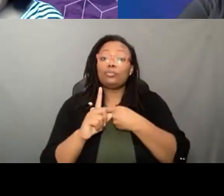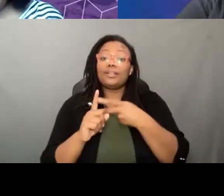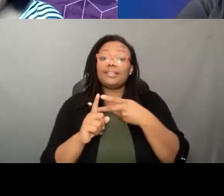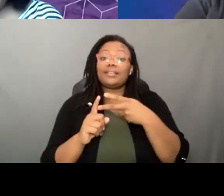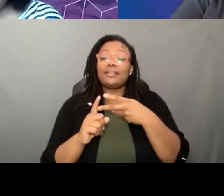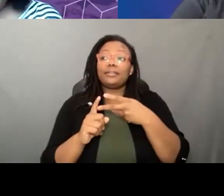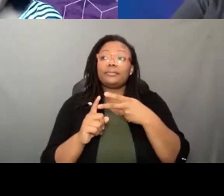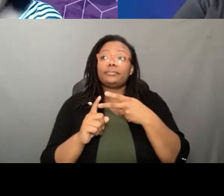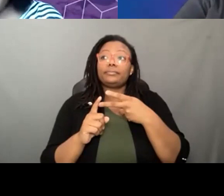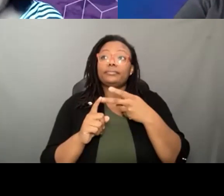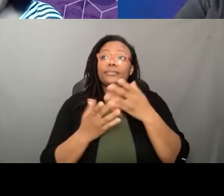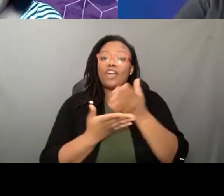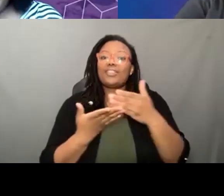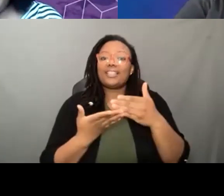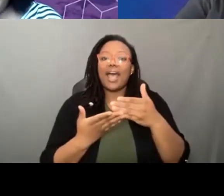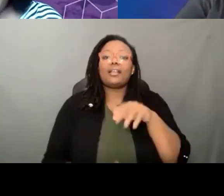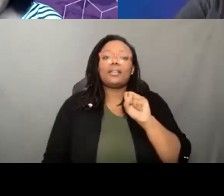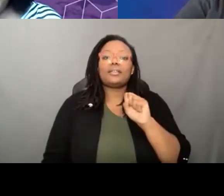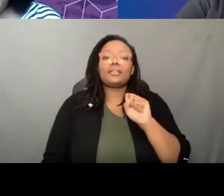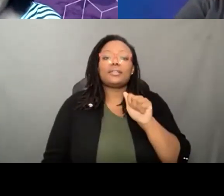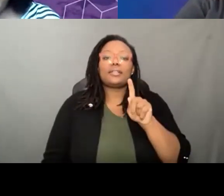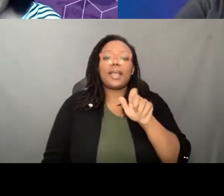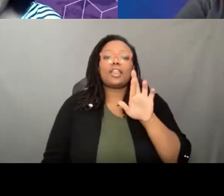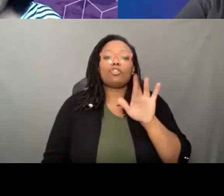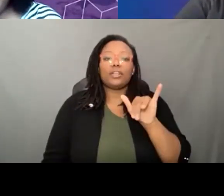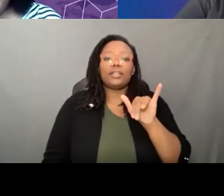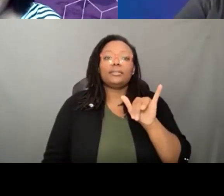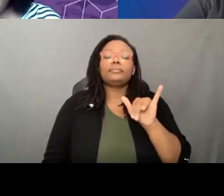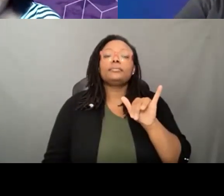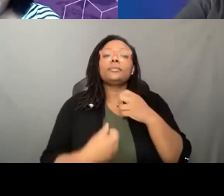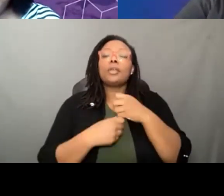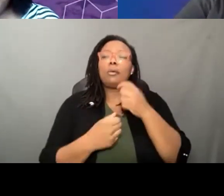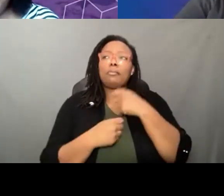And I want to make sure that we, that everybody understands the policy that, and, you know,